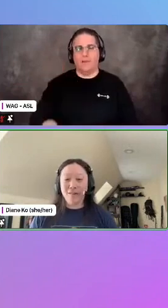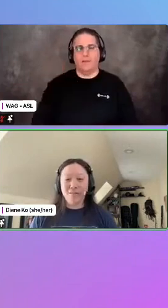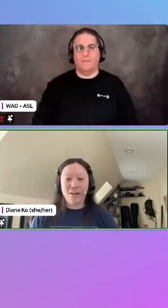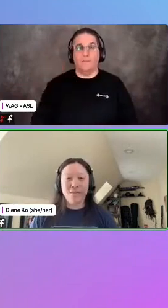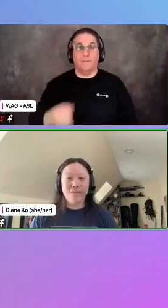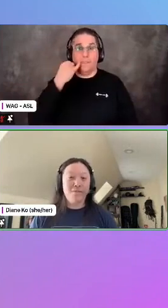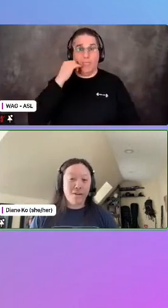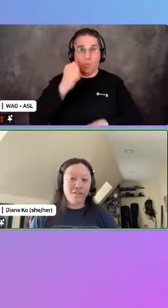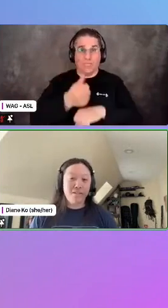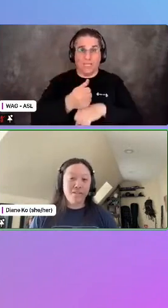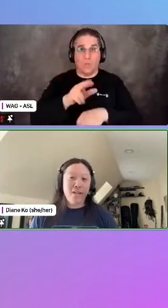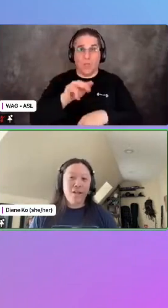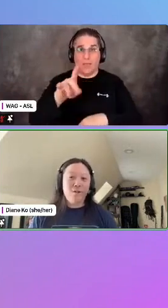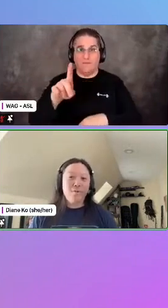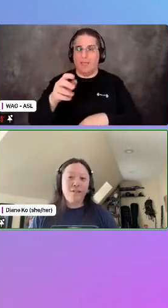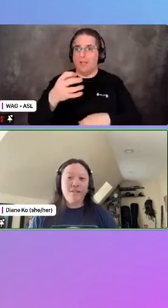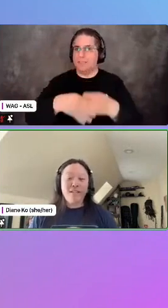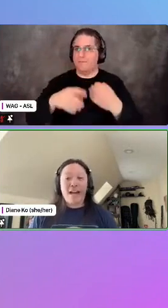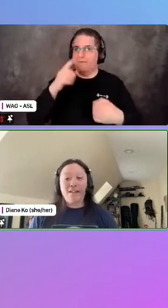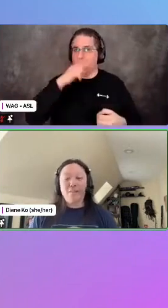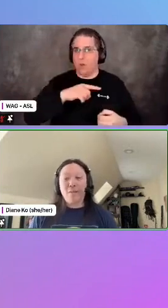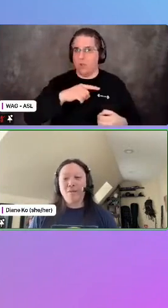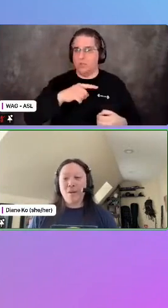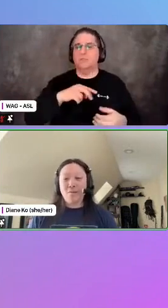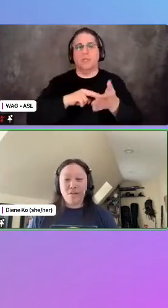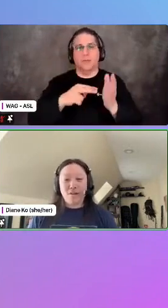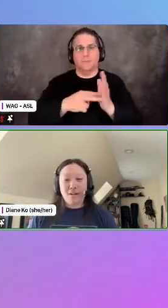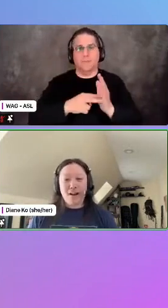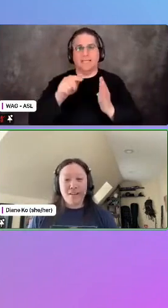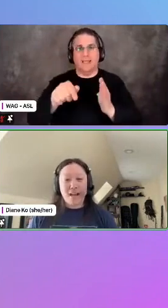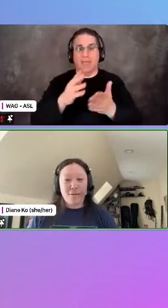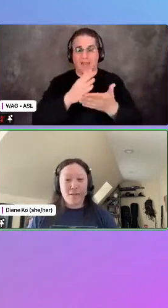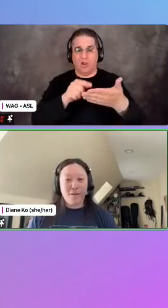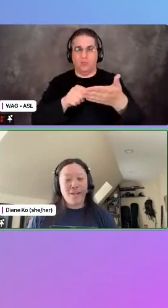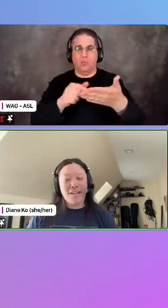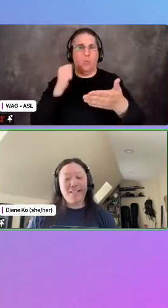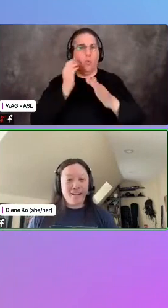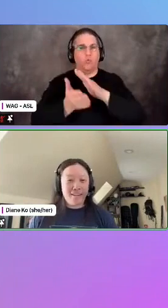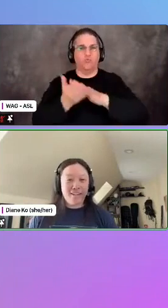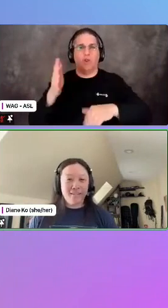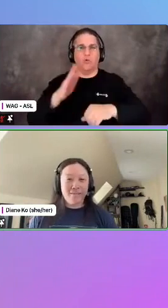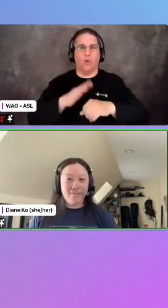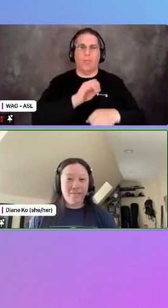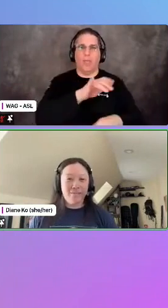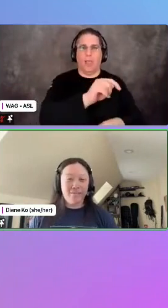strength and it's a required property this component component. This makes it so that if consumer